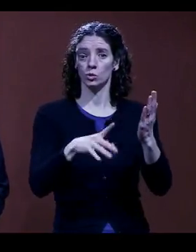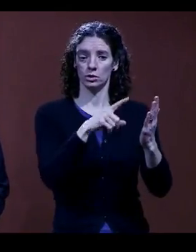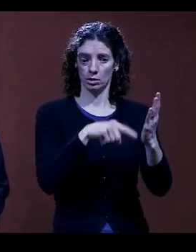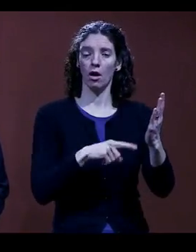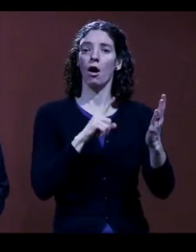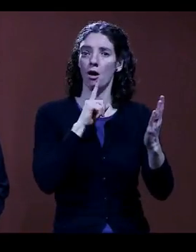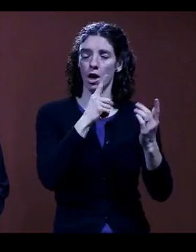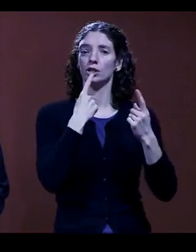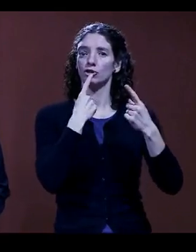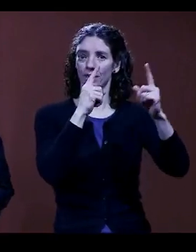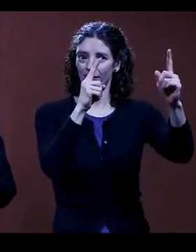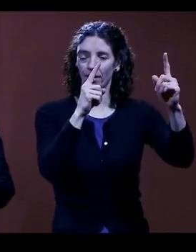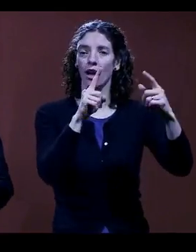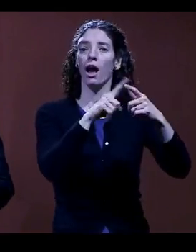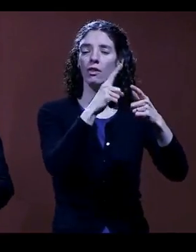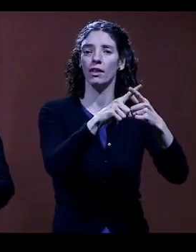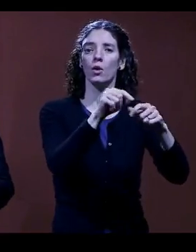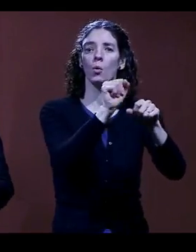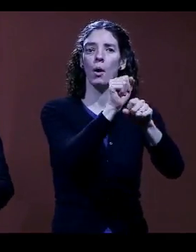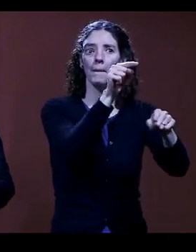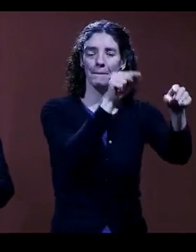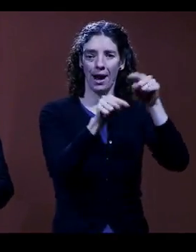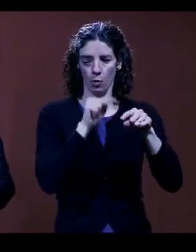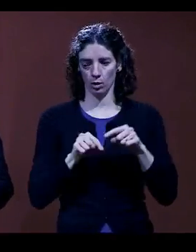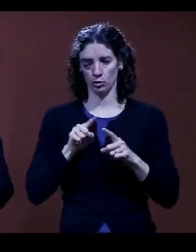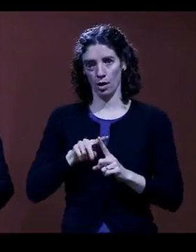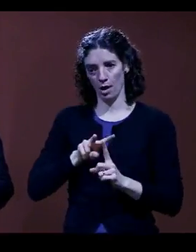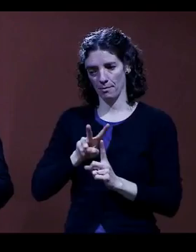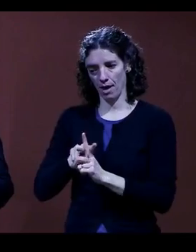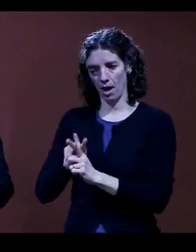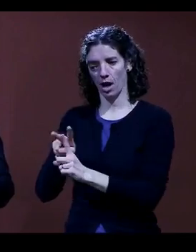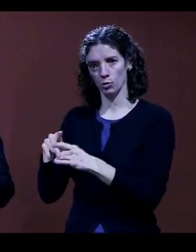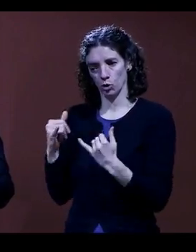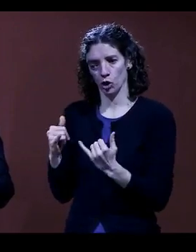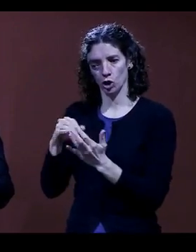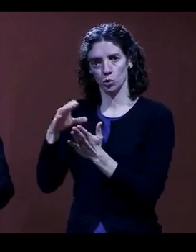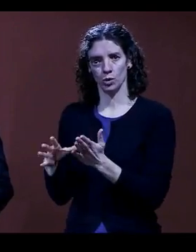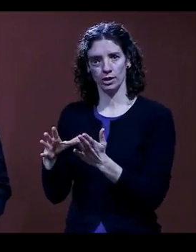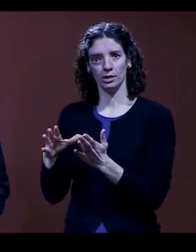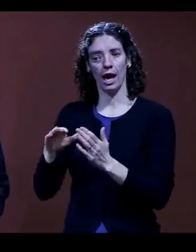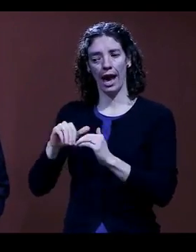to determine some improvement activities and the resources needed to improve those outcomes.